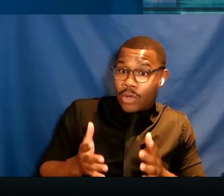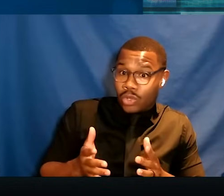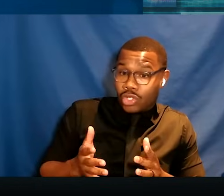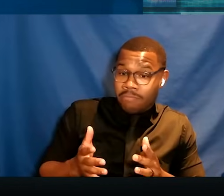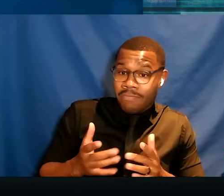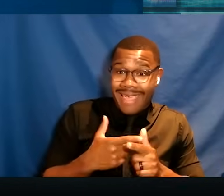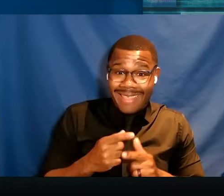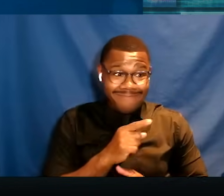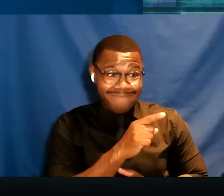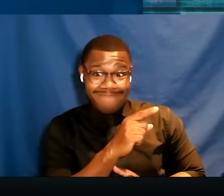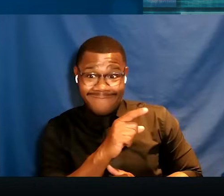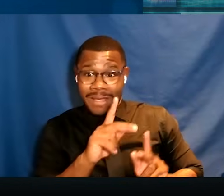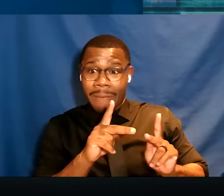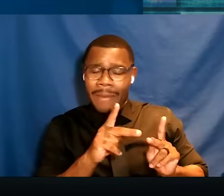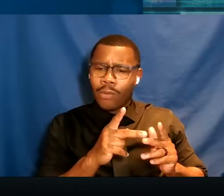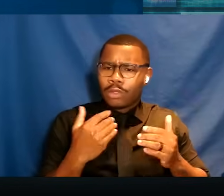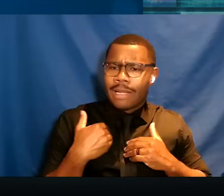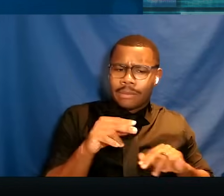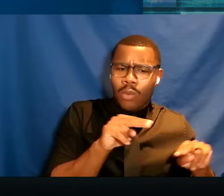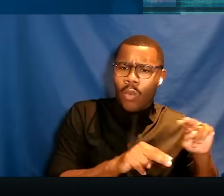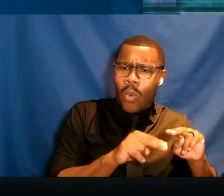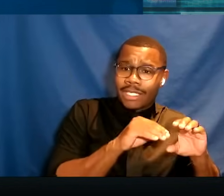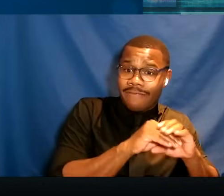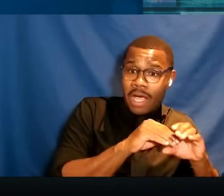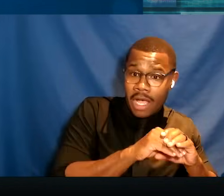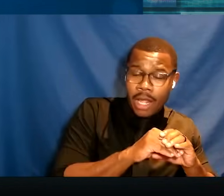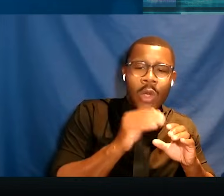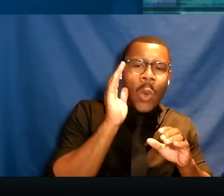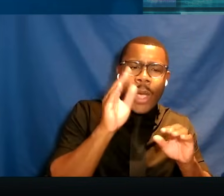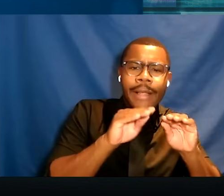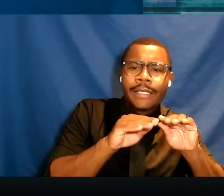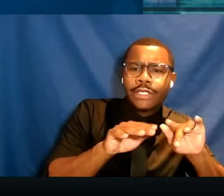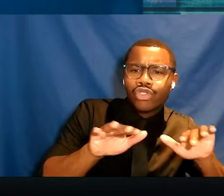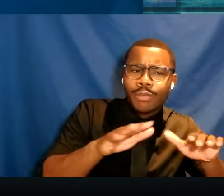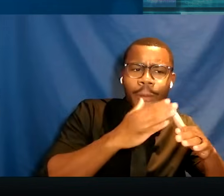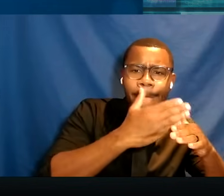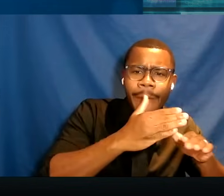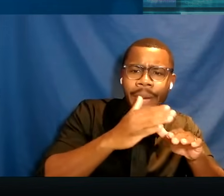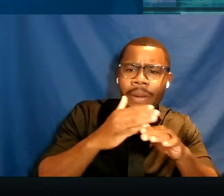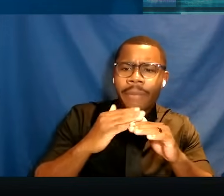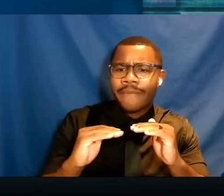for setting up distribution guidelines so that it's distributed equitably amongst the folks who are working on those projects.